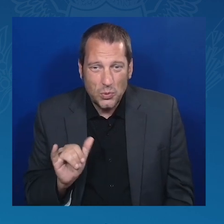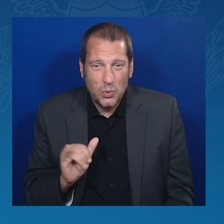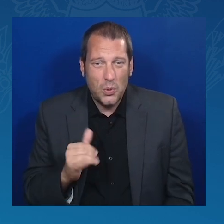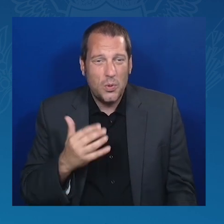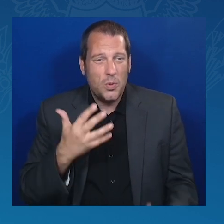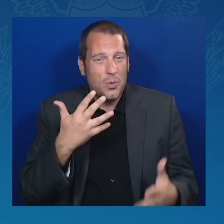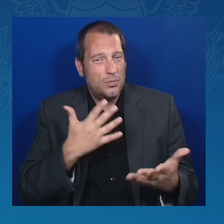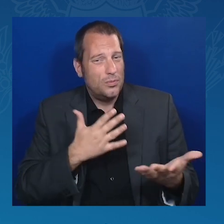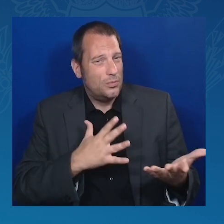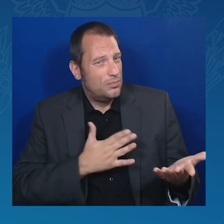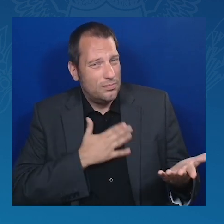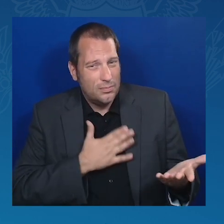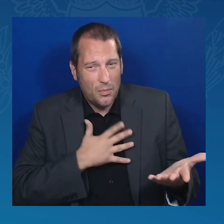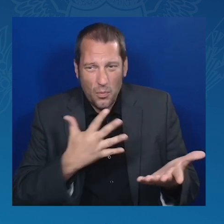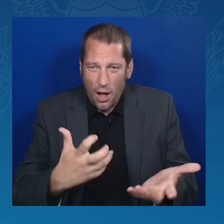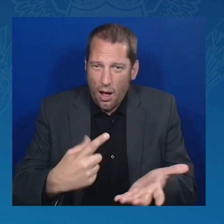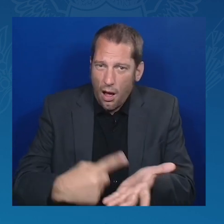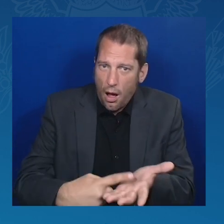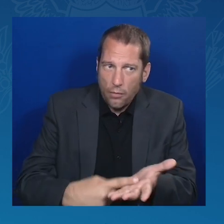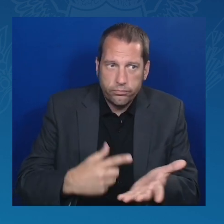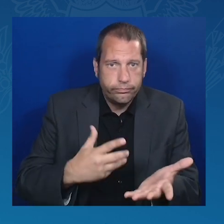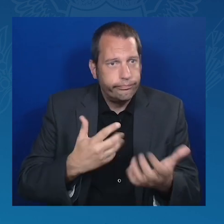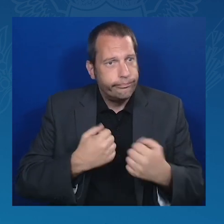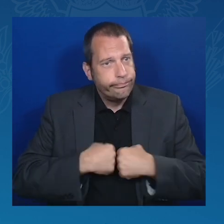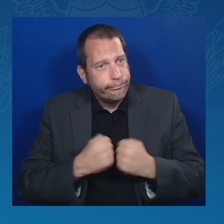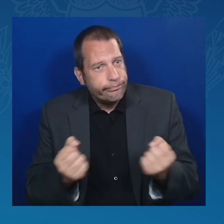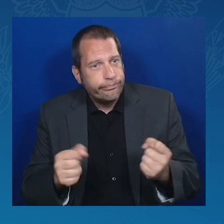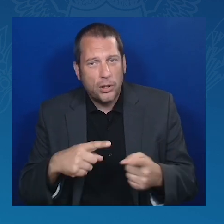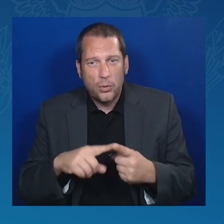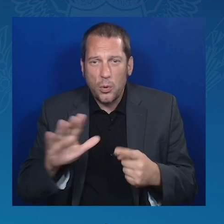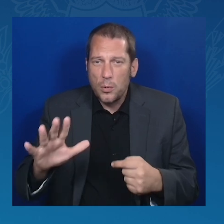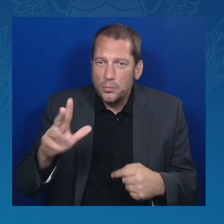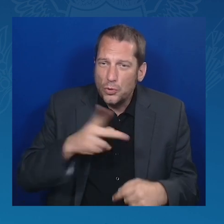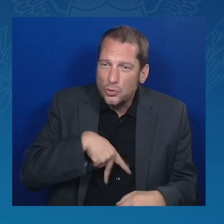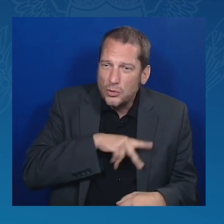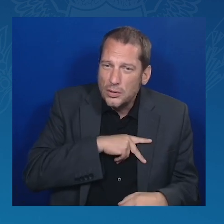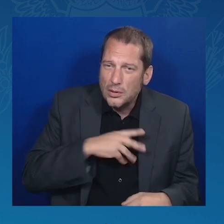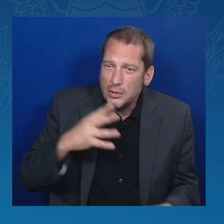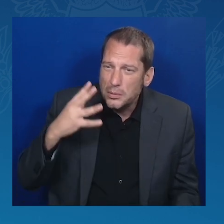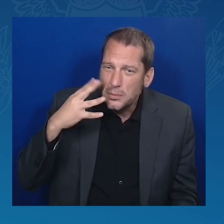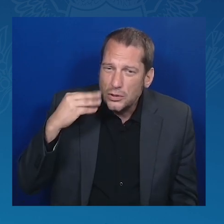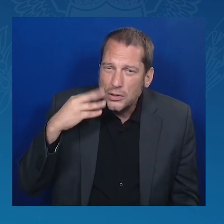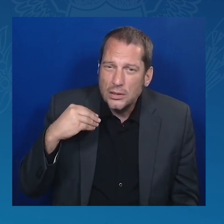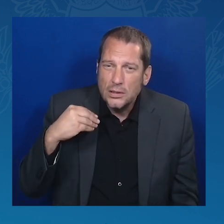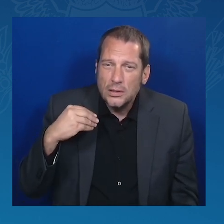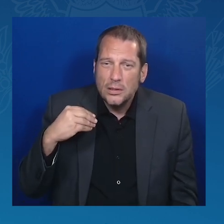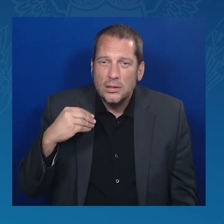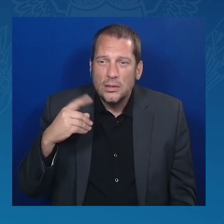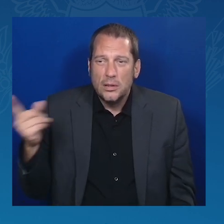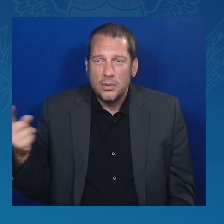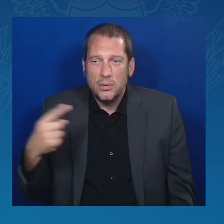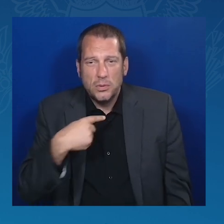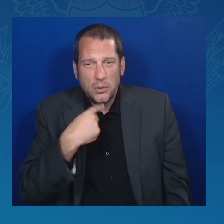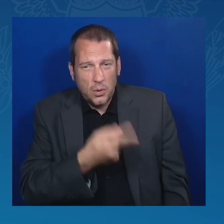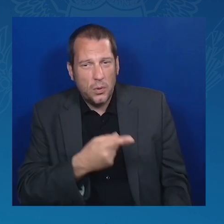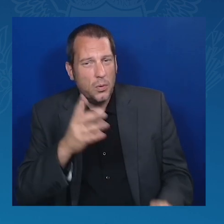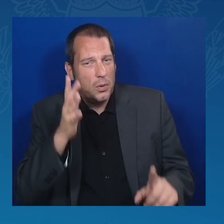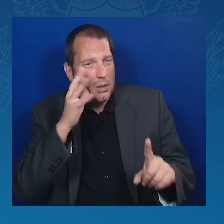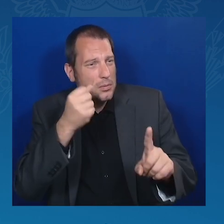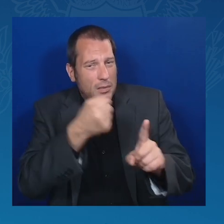is going to impact people and women that you may never meet, people who may never know any of our names,